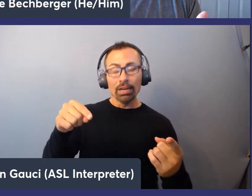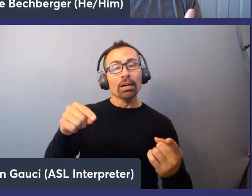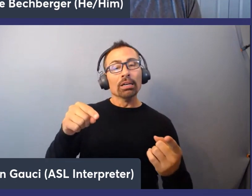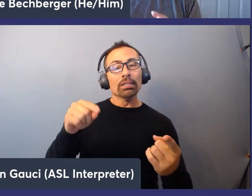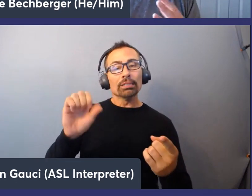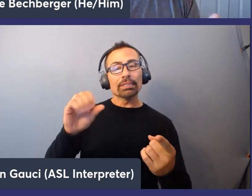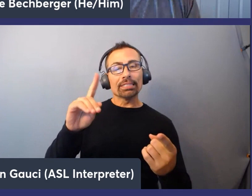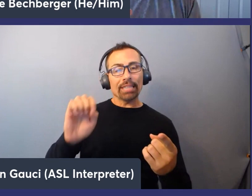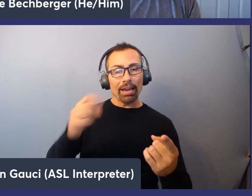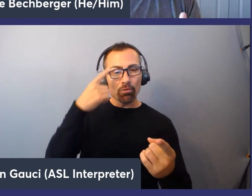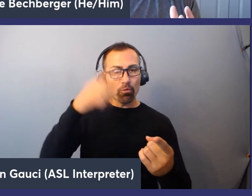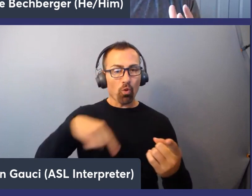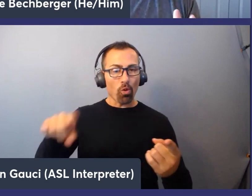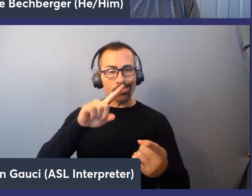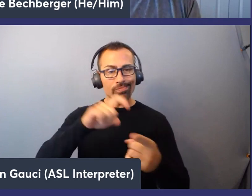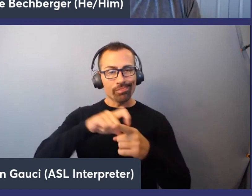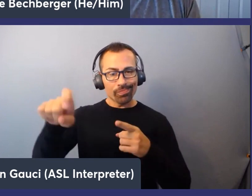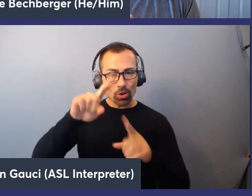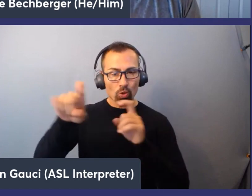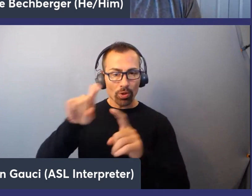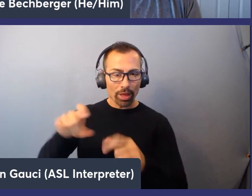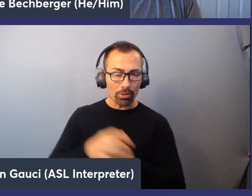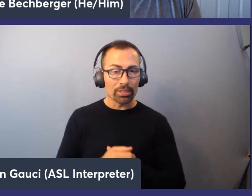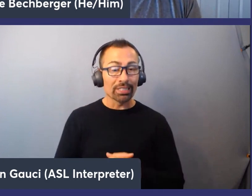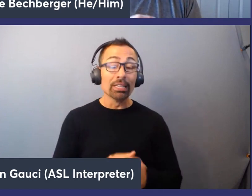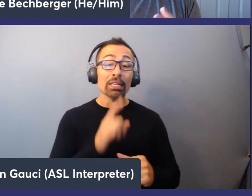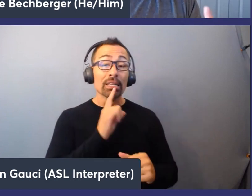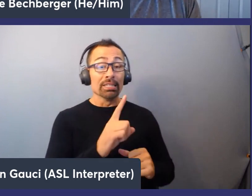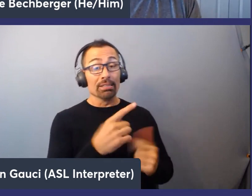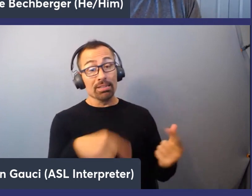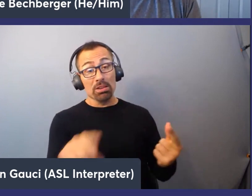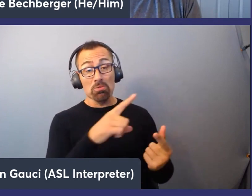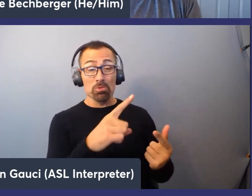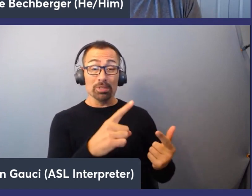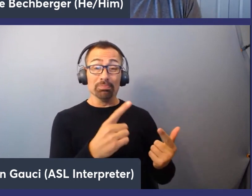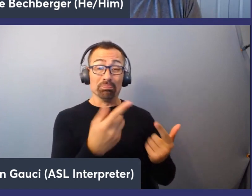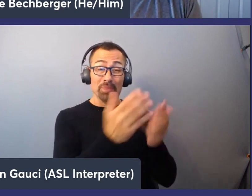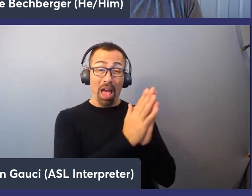which was a very commonly asked feature request from customers,